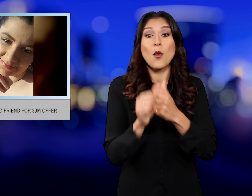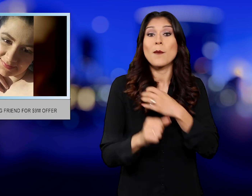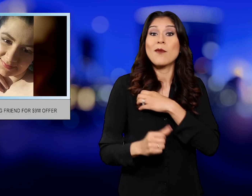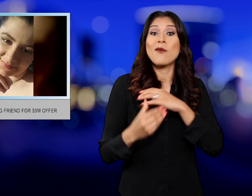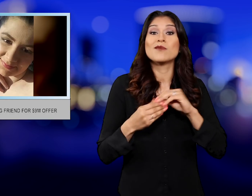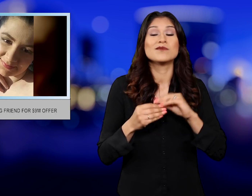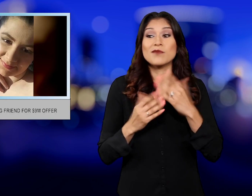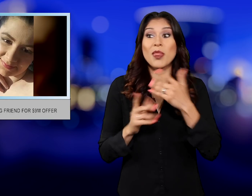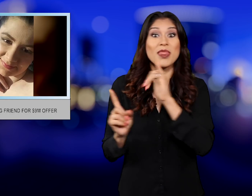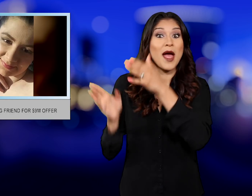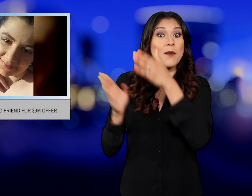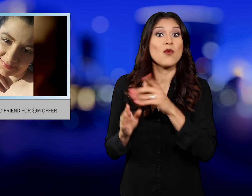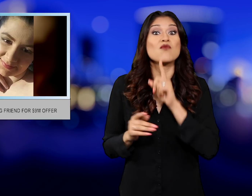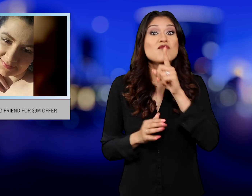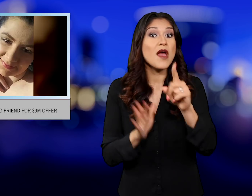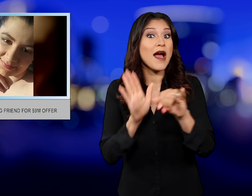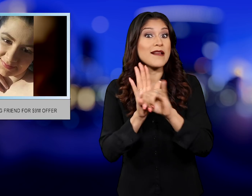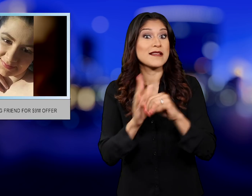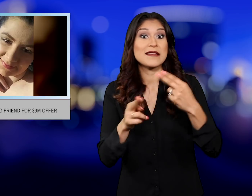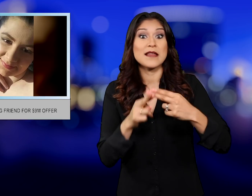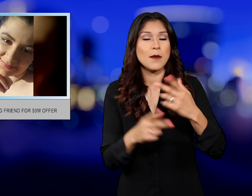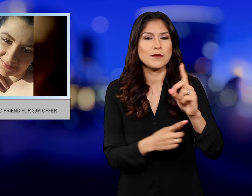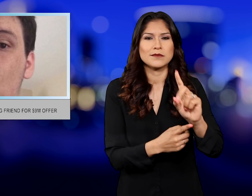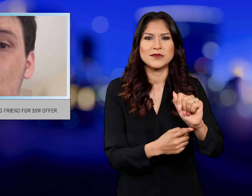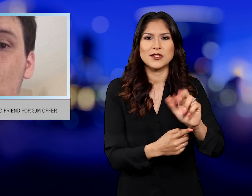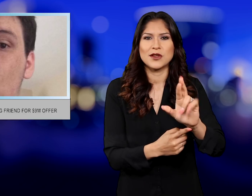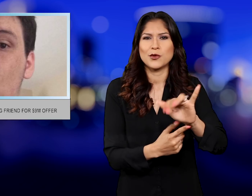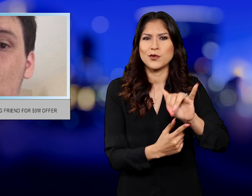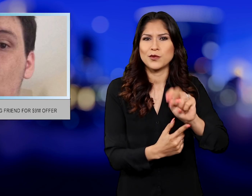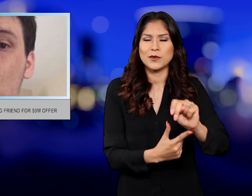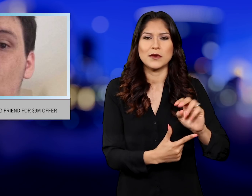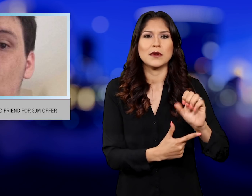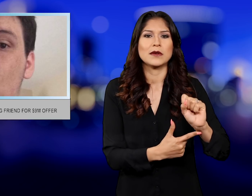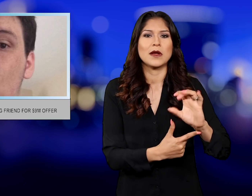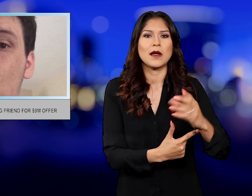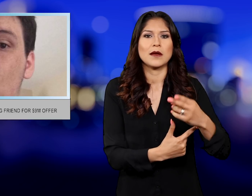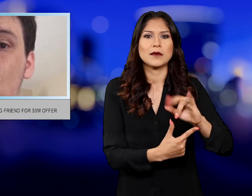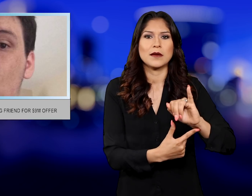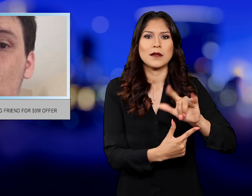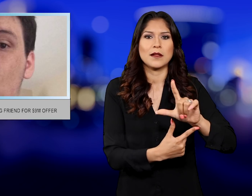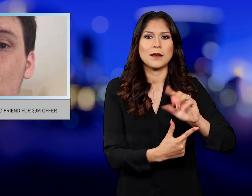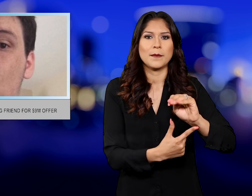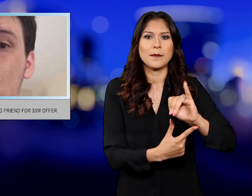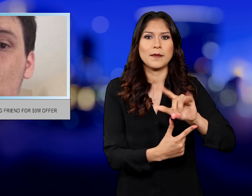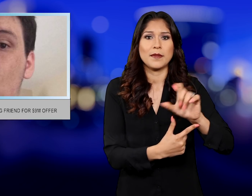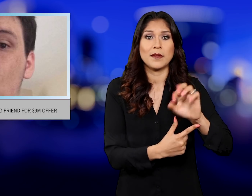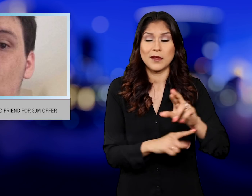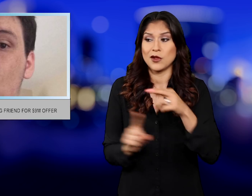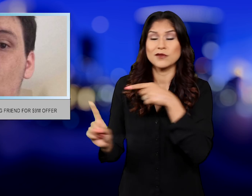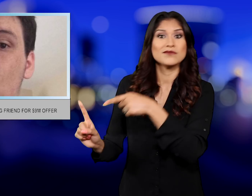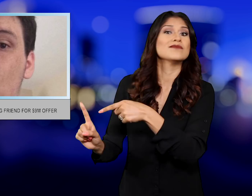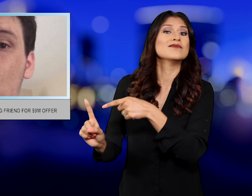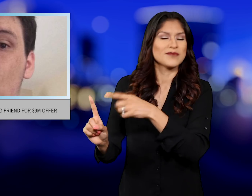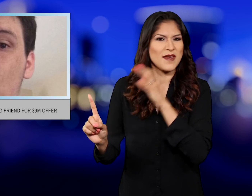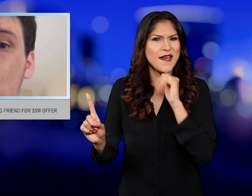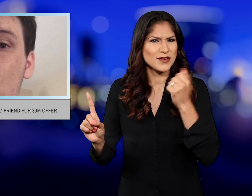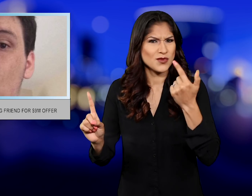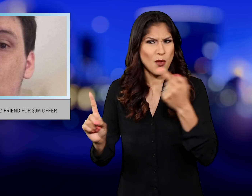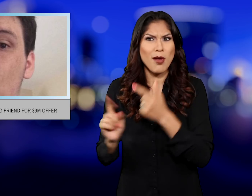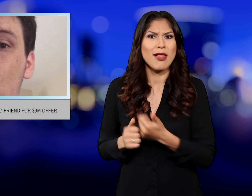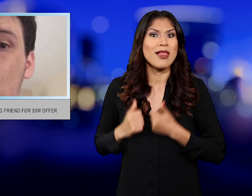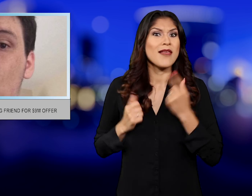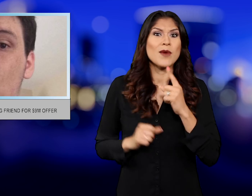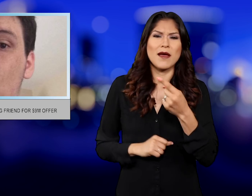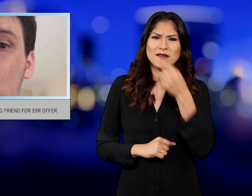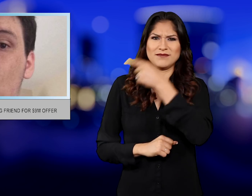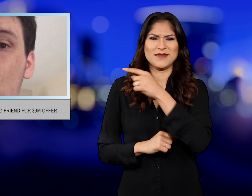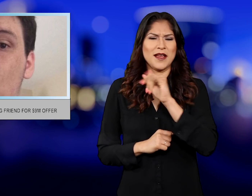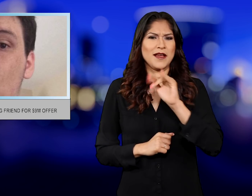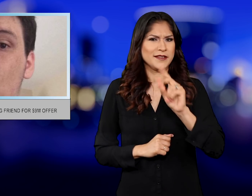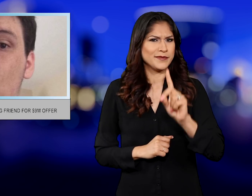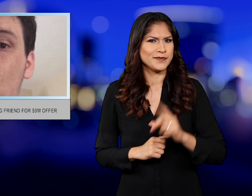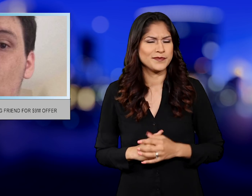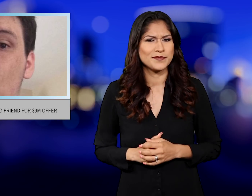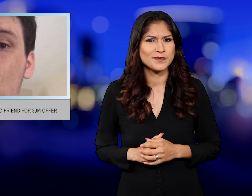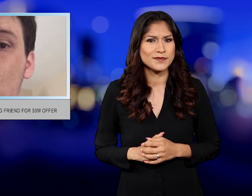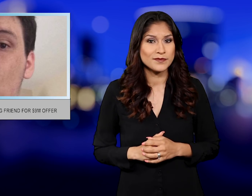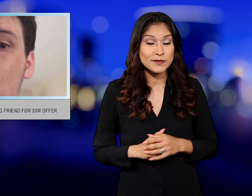According to police his real identity is 21-year-old Darin Schilmiller from Indiana.